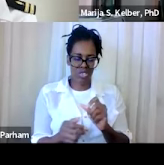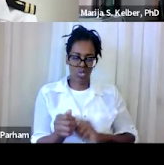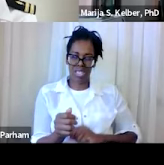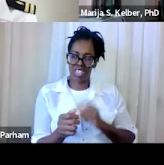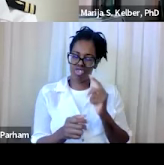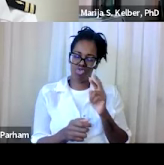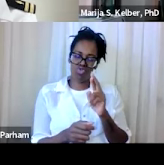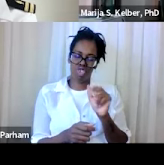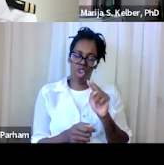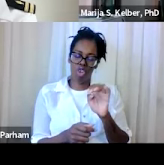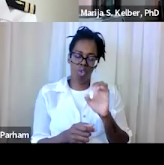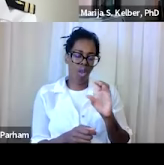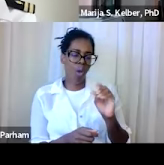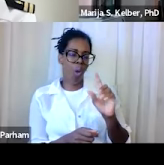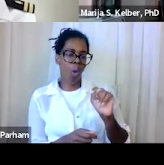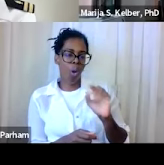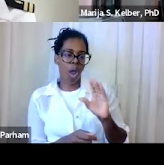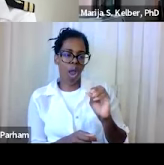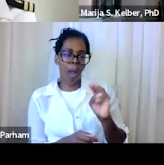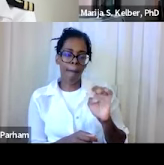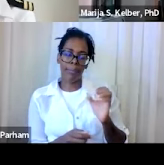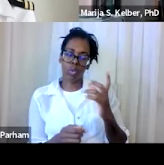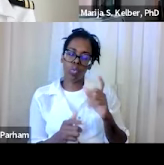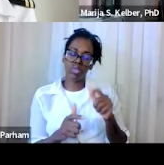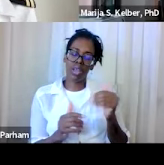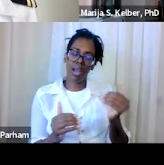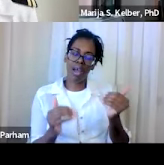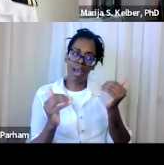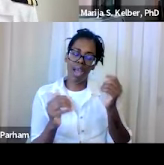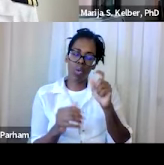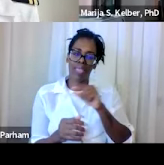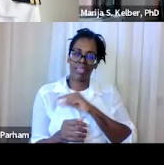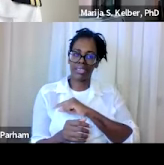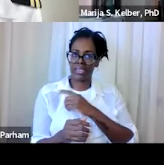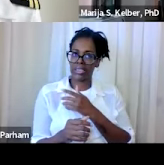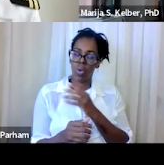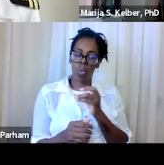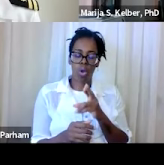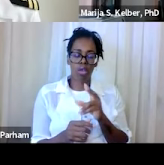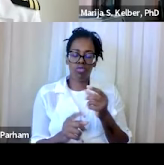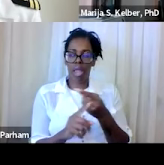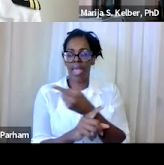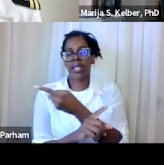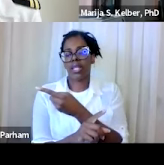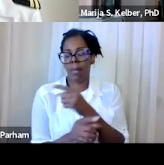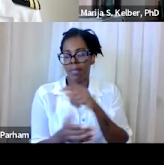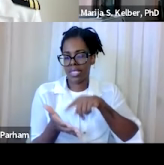so in order to do a high-quality study like randomized controlled trials, that's sometimes very difficult to do.